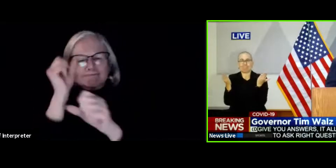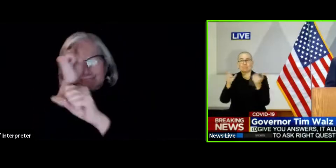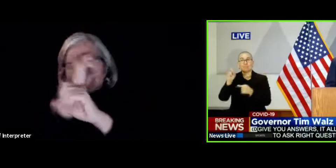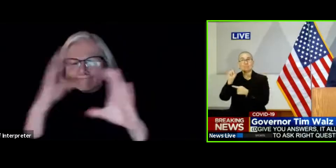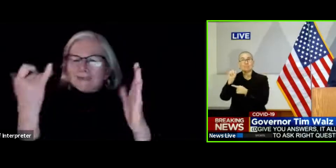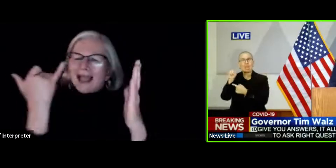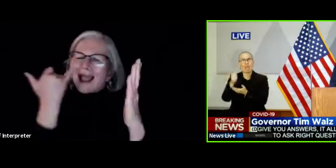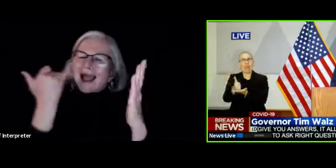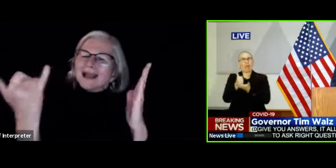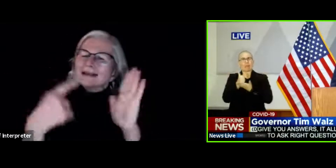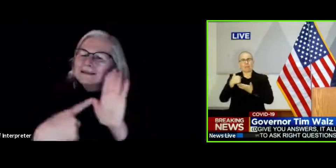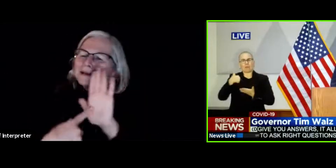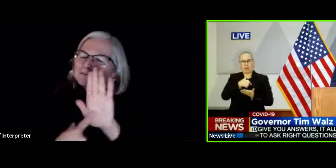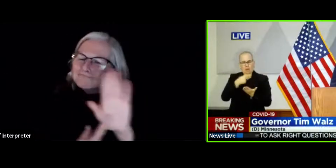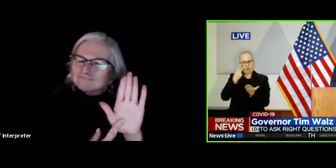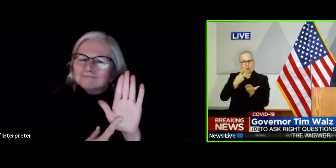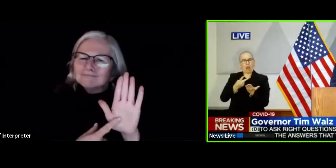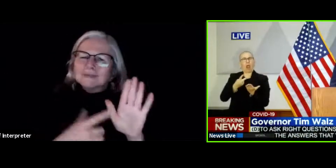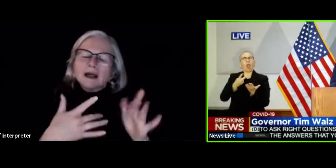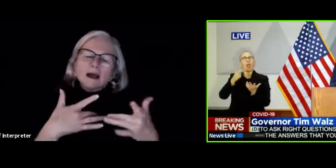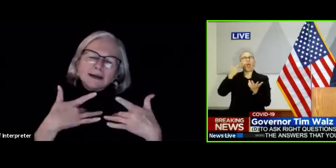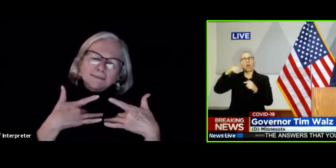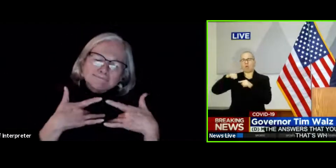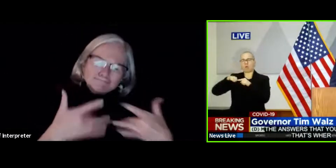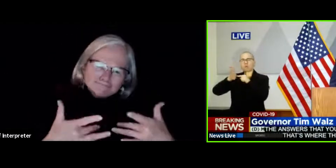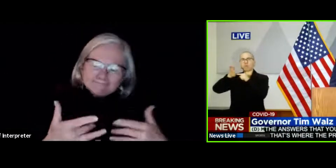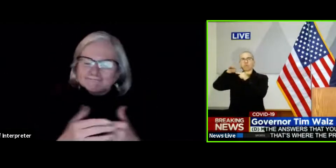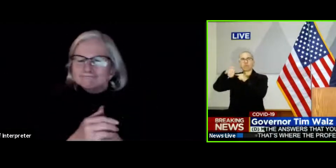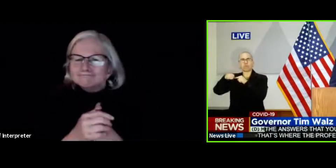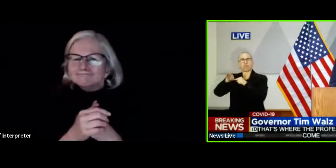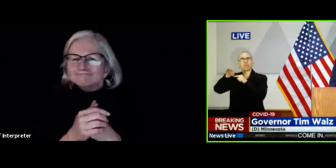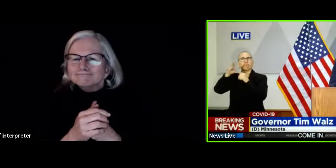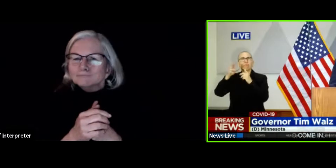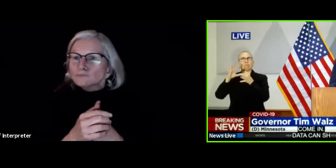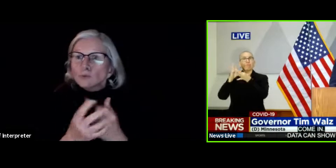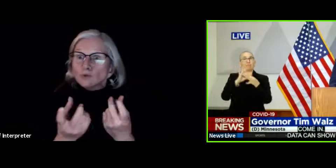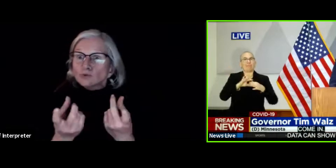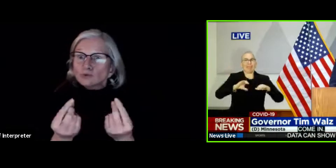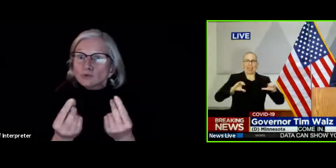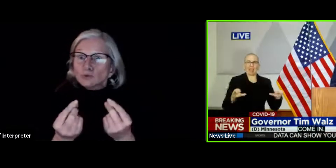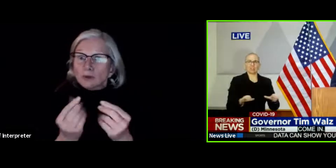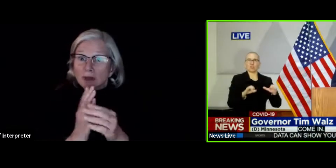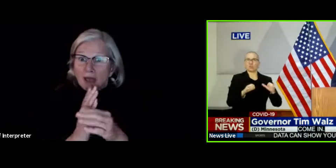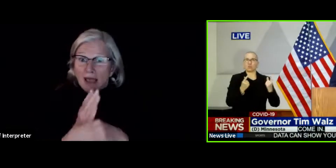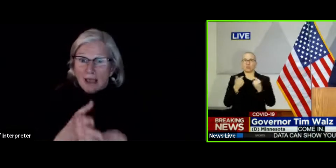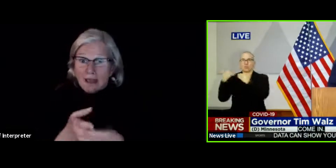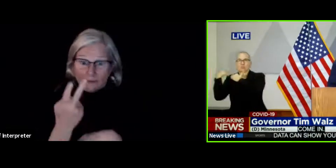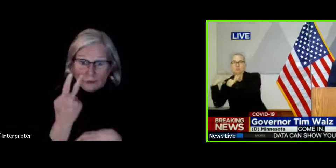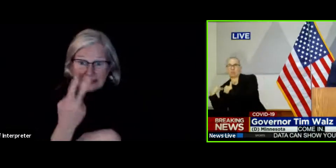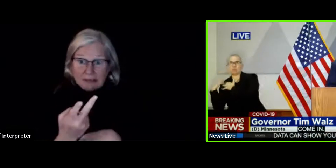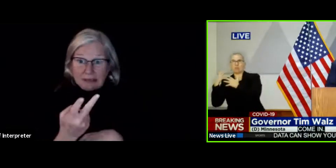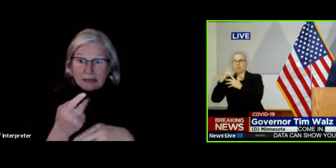YOU END UP DOING WITH THAT AND THE ACTIONS THAT YOU TAKE CAN INFLUENCE THE DIRECTION OF THAT, AND I THINK SOMETIMES, AGAIN